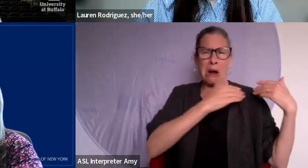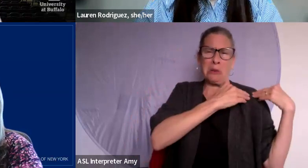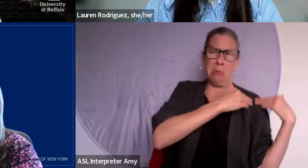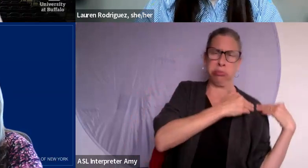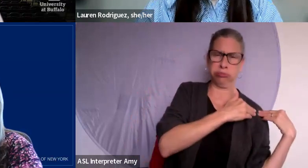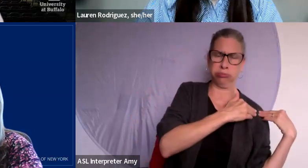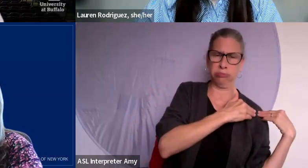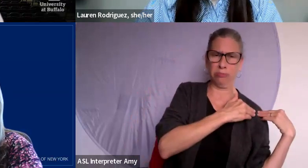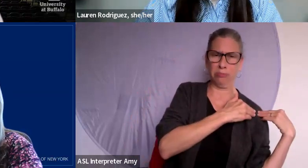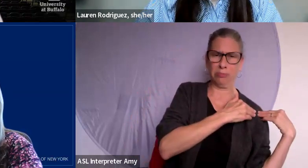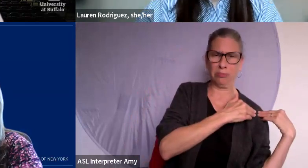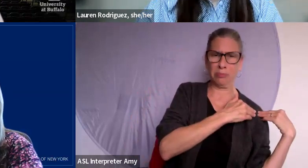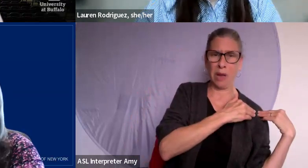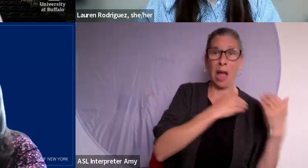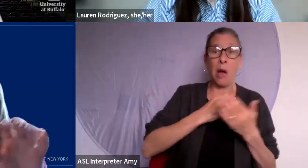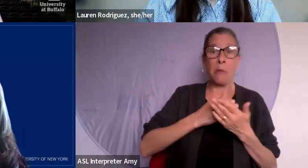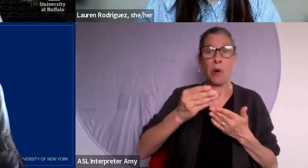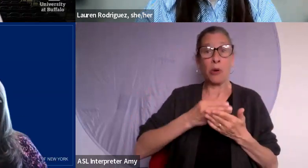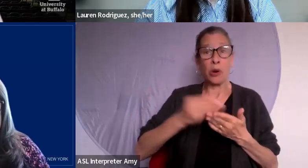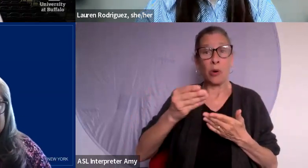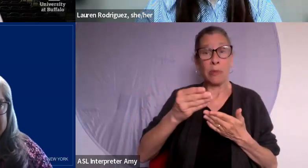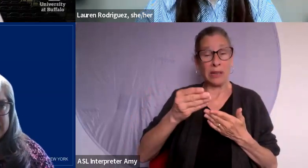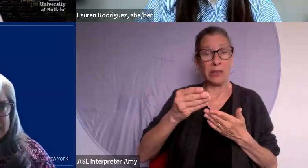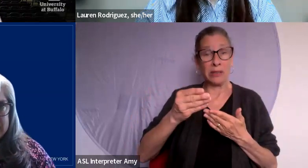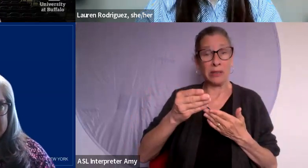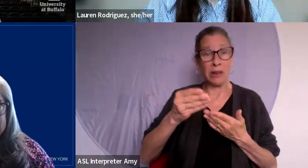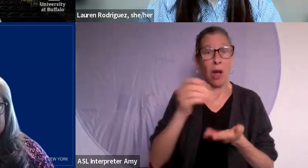And procurement often is something that we didn't spend a